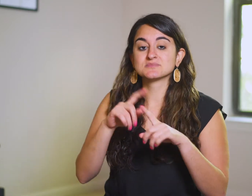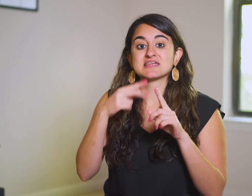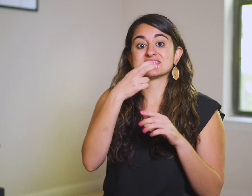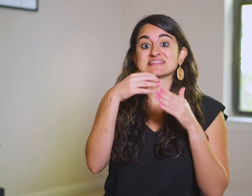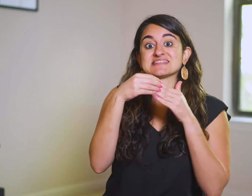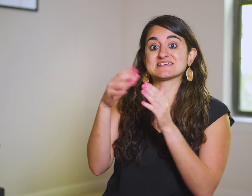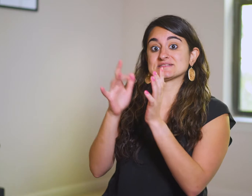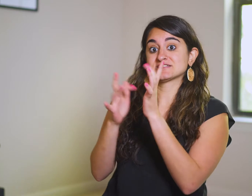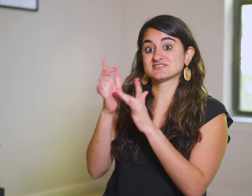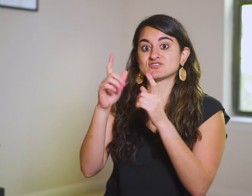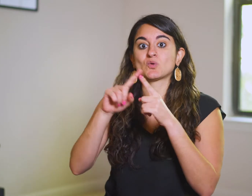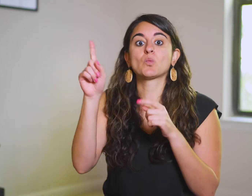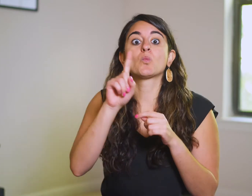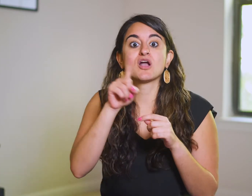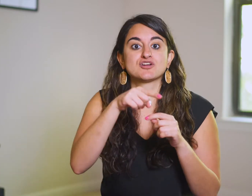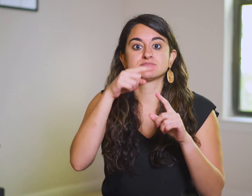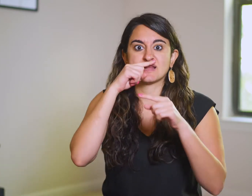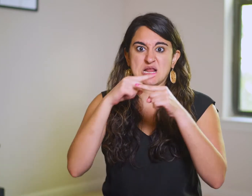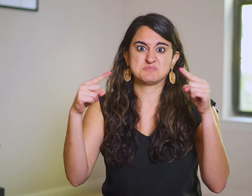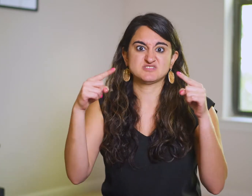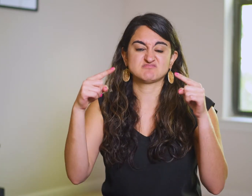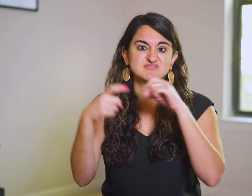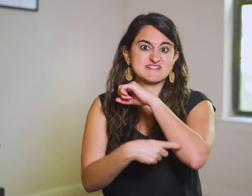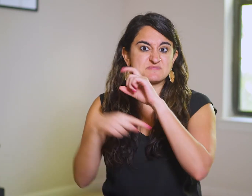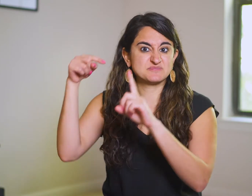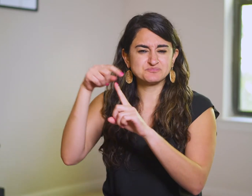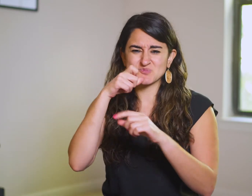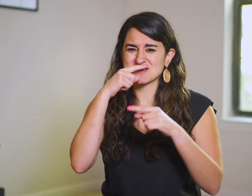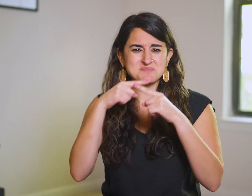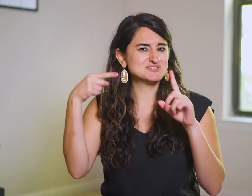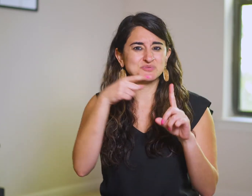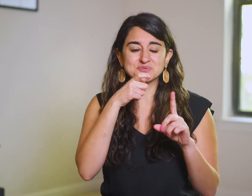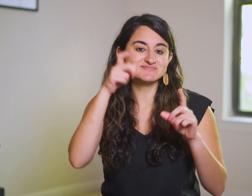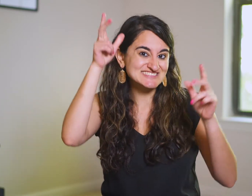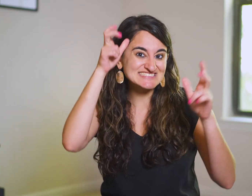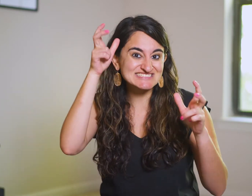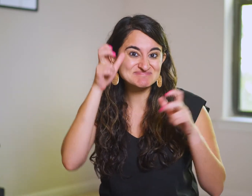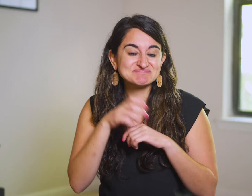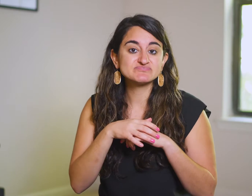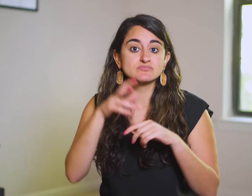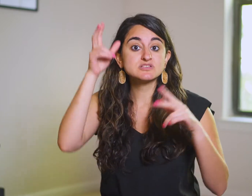but He leads Him to where the enemy tempts Him.